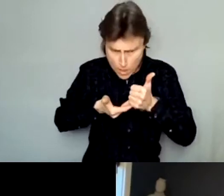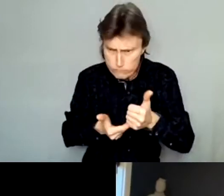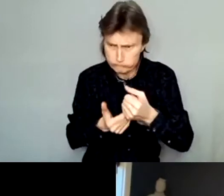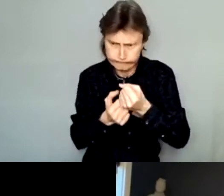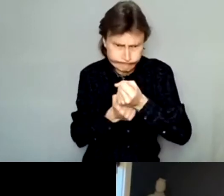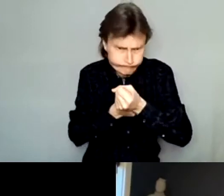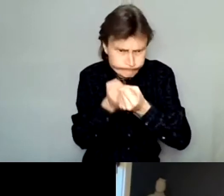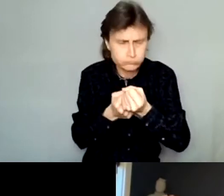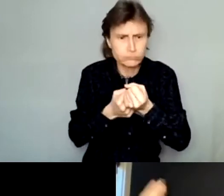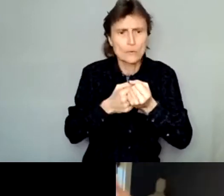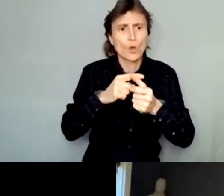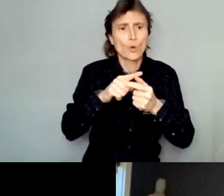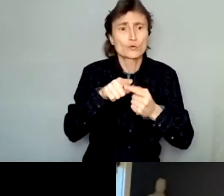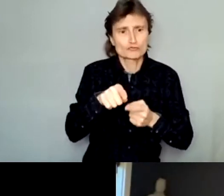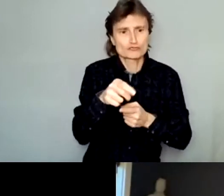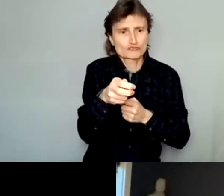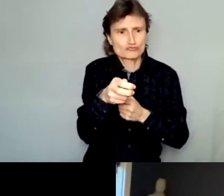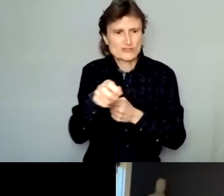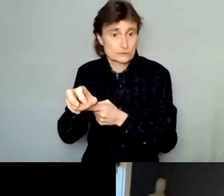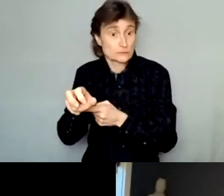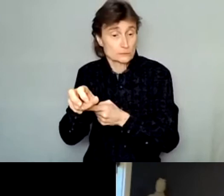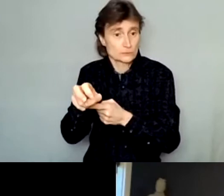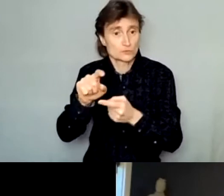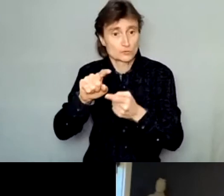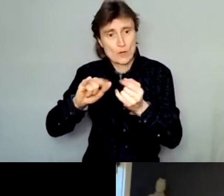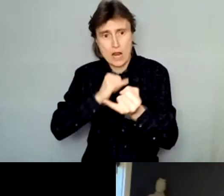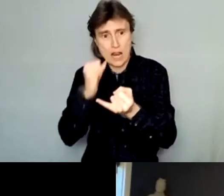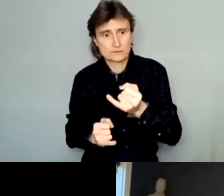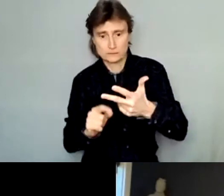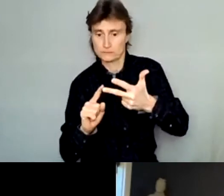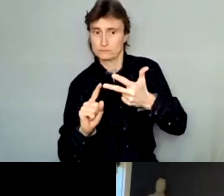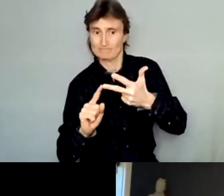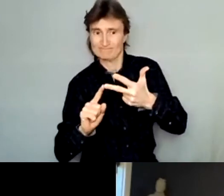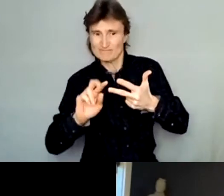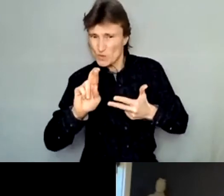And I think that's going to be another 2, 3, 5 years out.